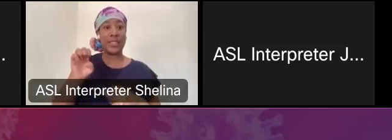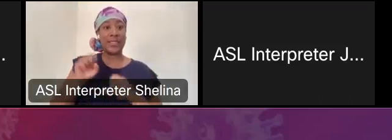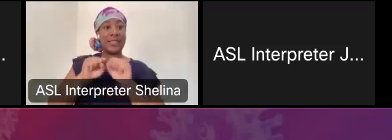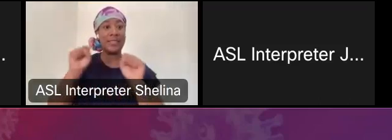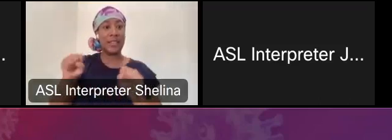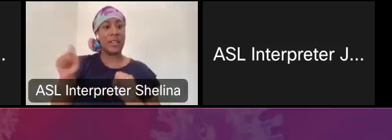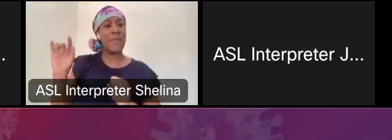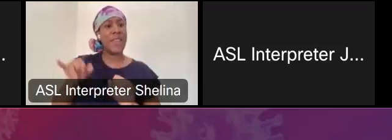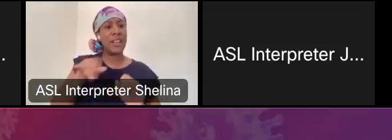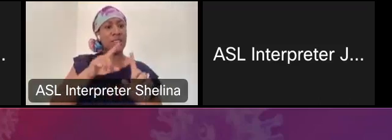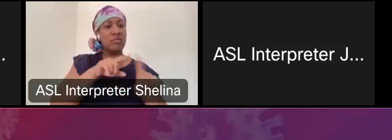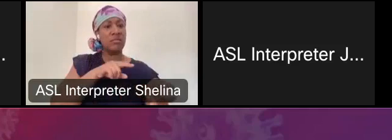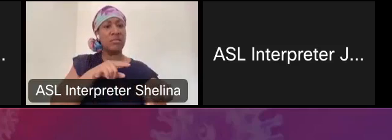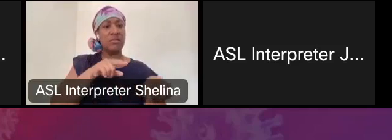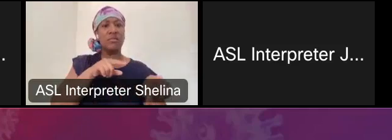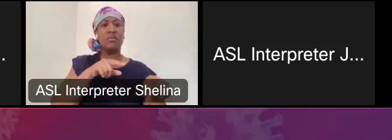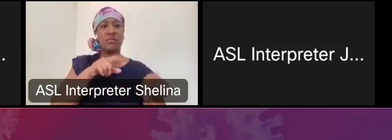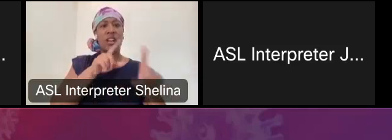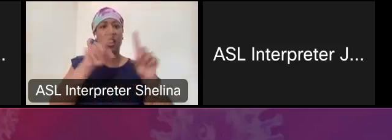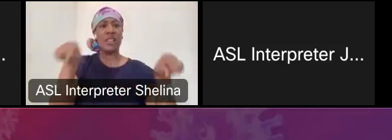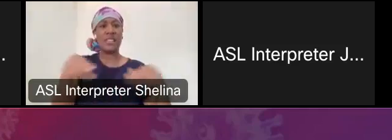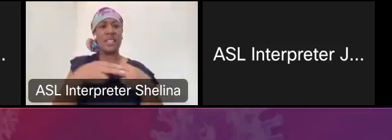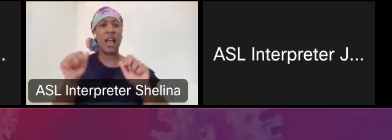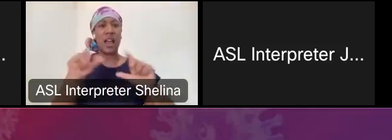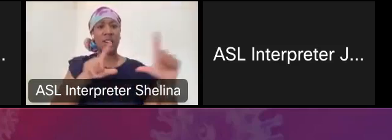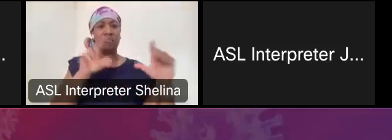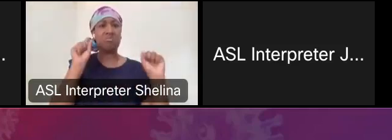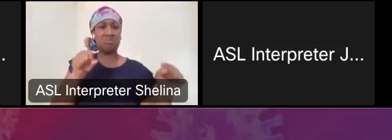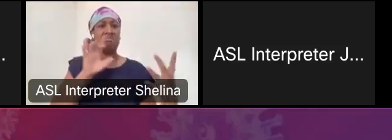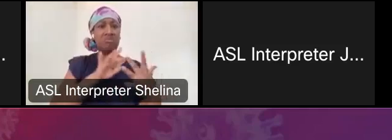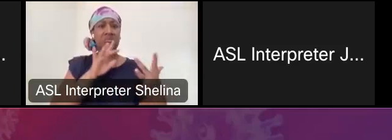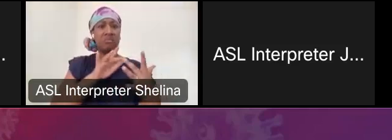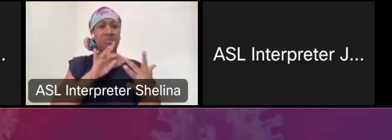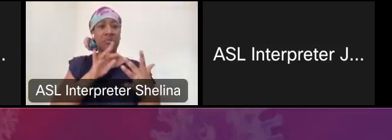On this slide many people can be compensated for their adverse event.